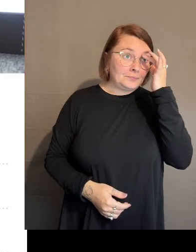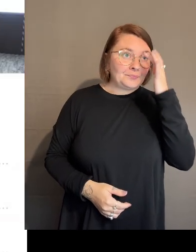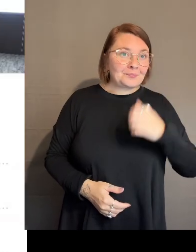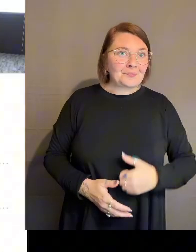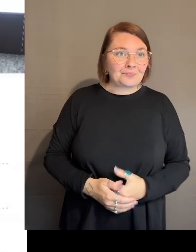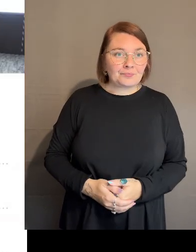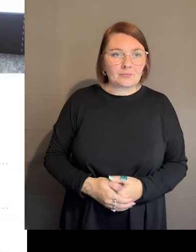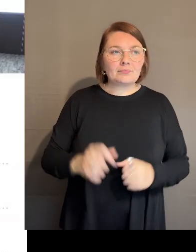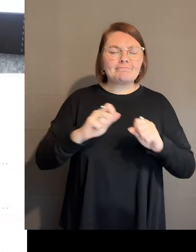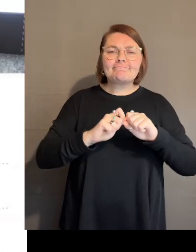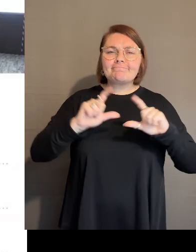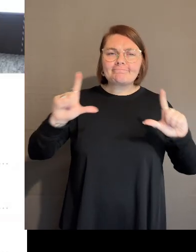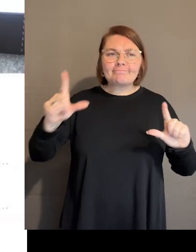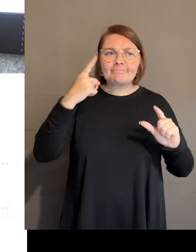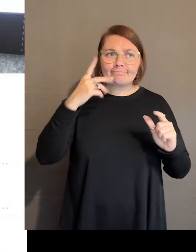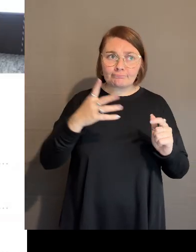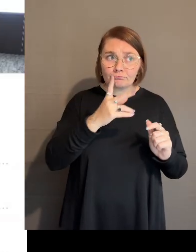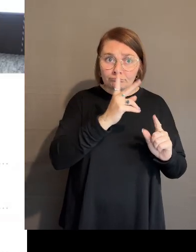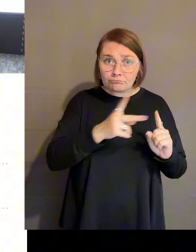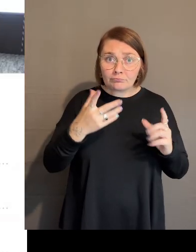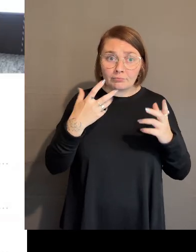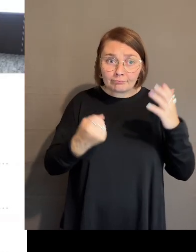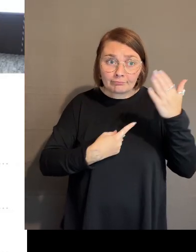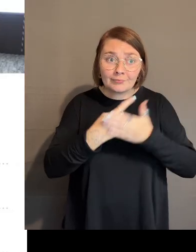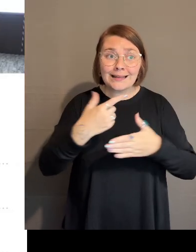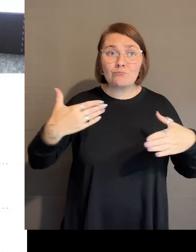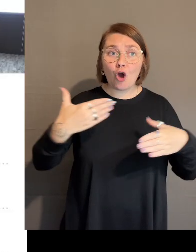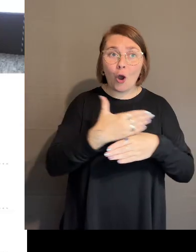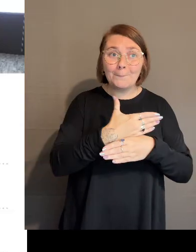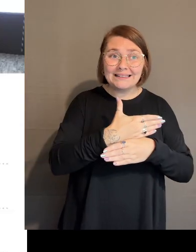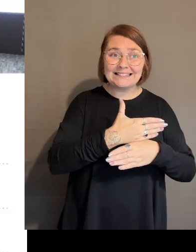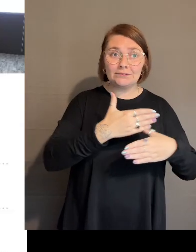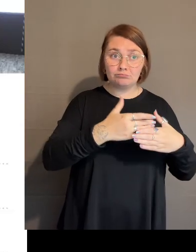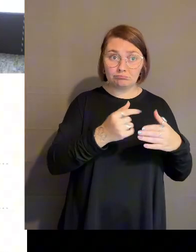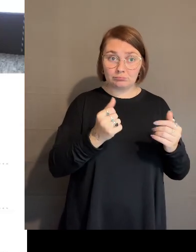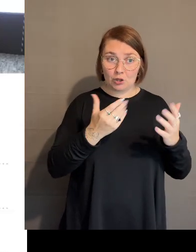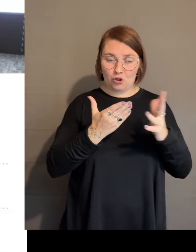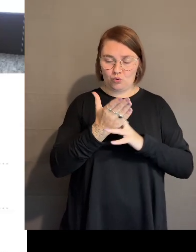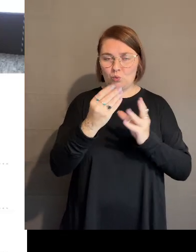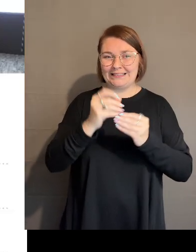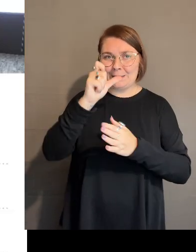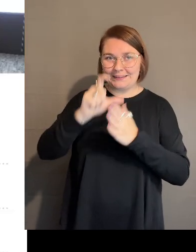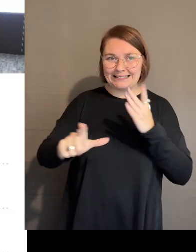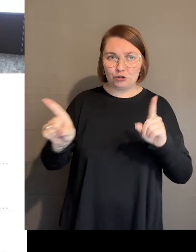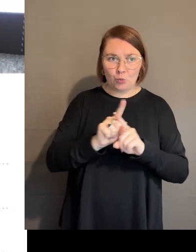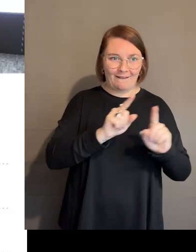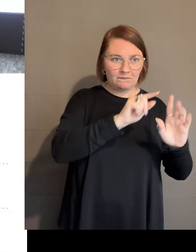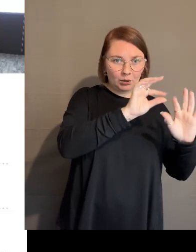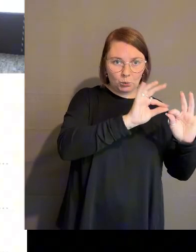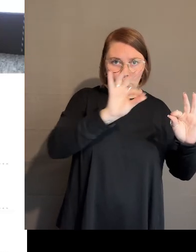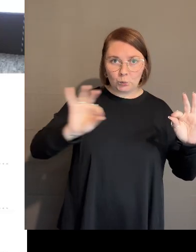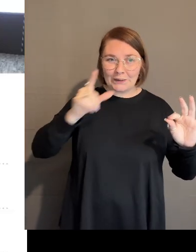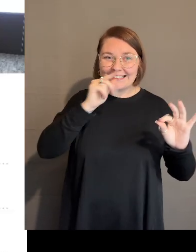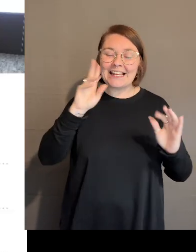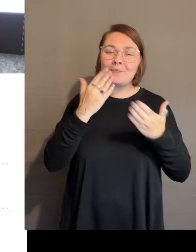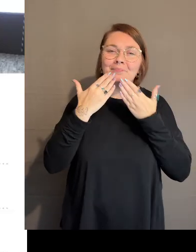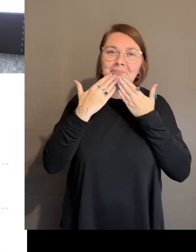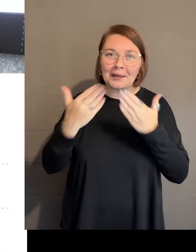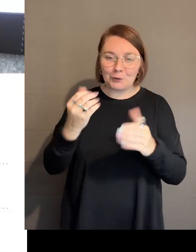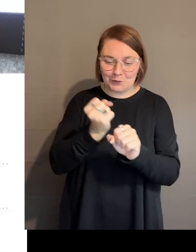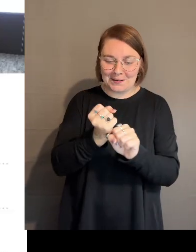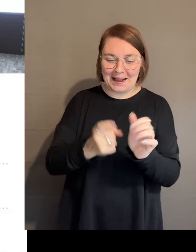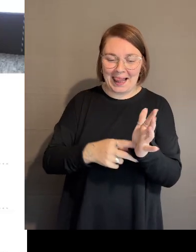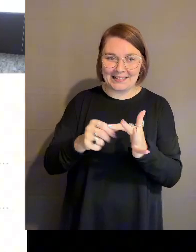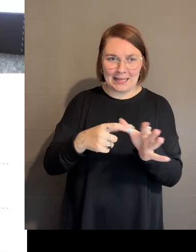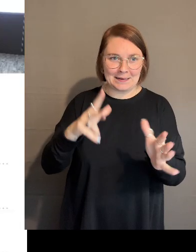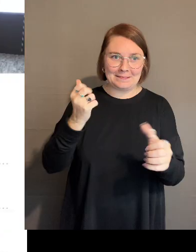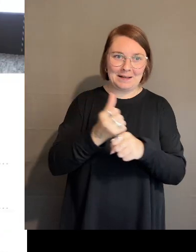This slide shows the prevalences of employment status over time by disability status, and thanks so much, Glenda, for making this beautiful graph.